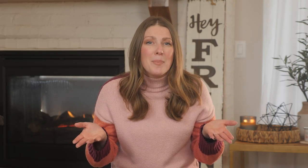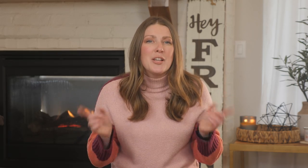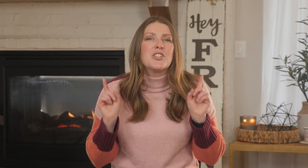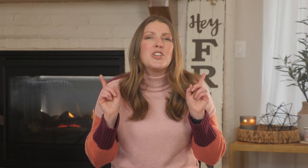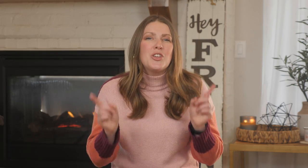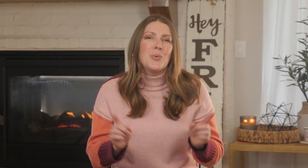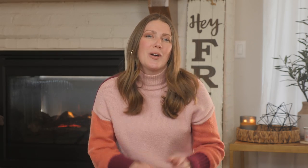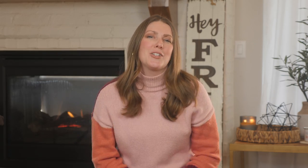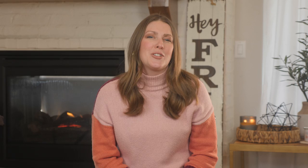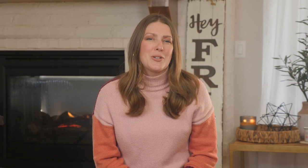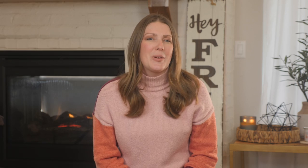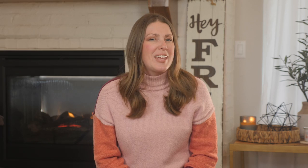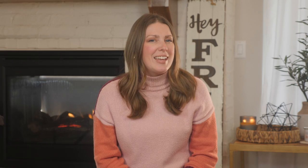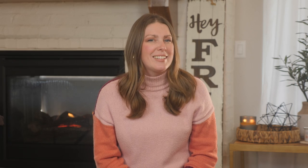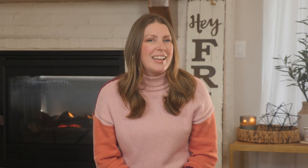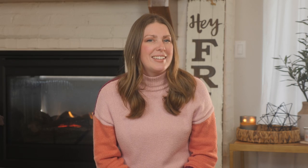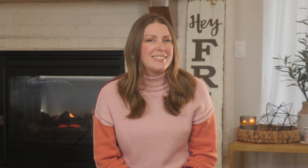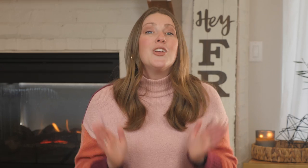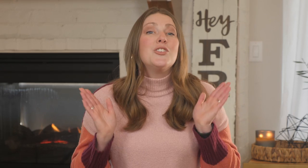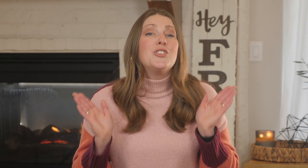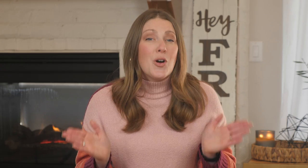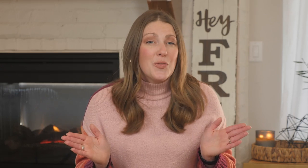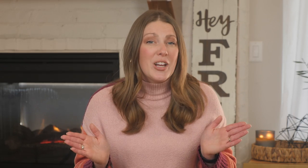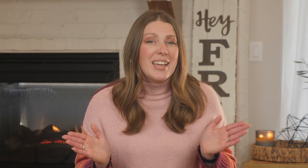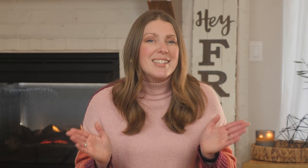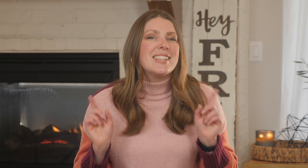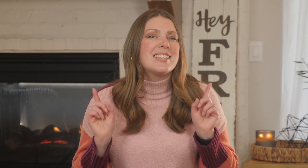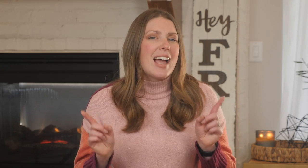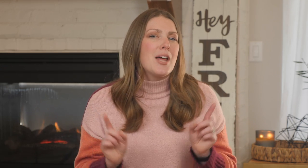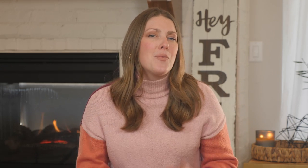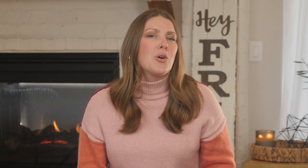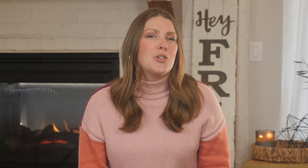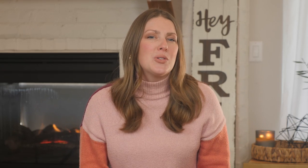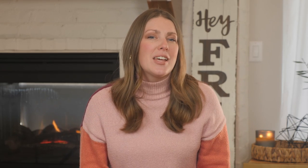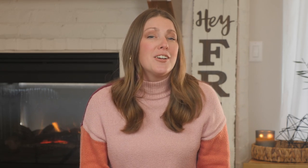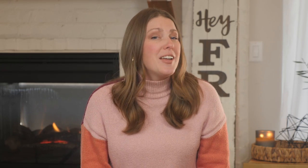topics you want to learn with Kate and Lane. Don't forget to sign up for our newsletter